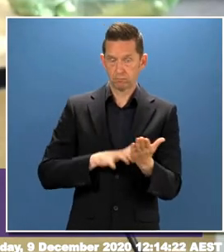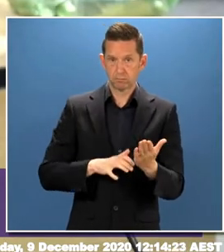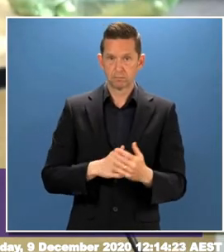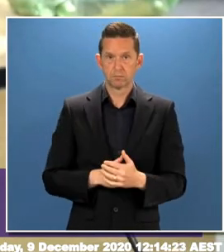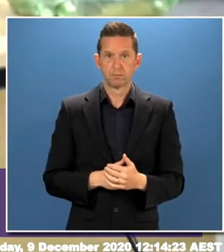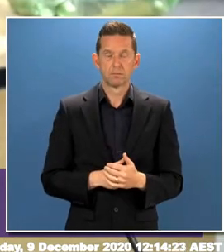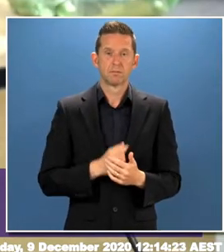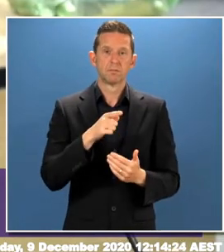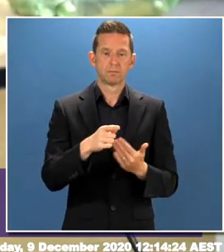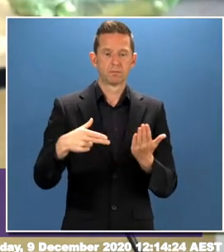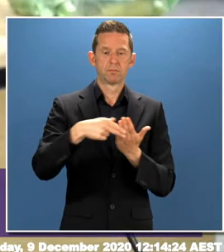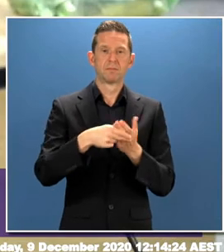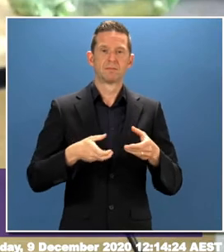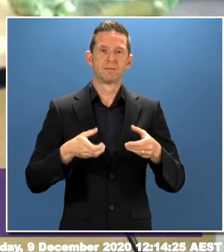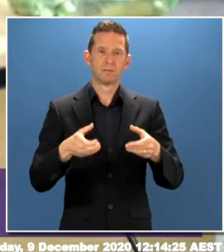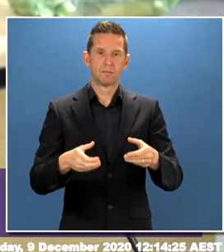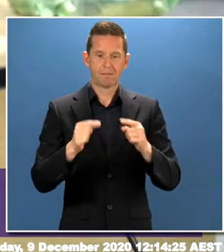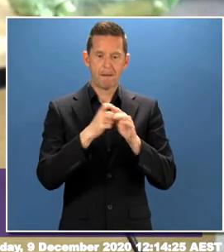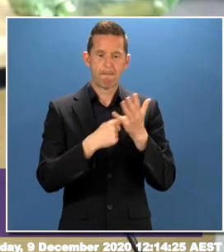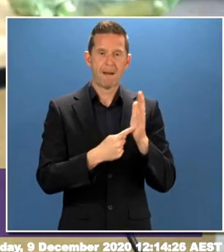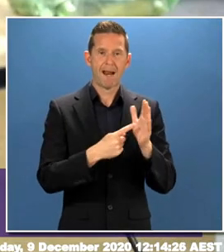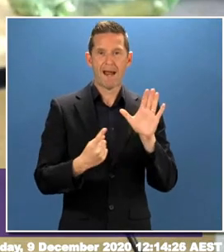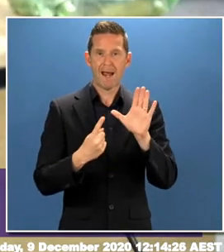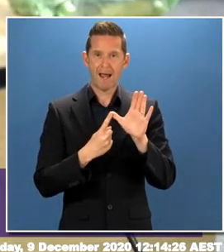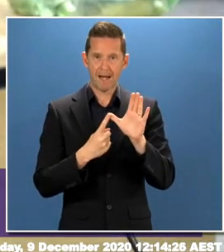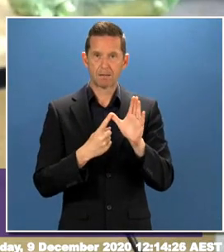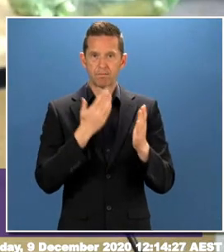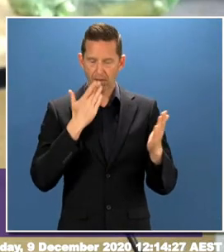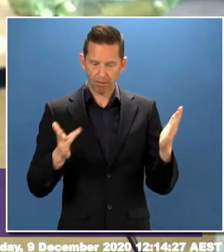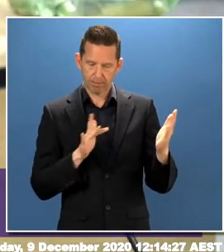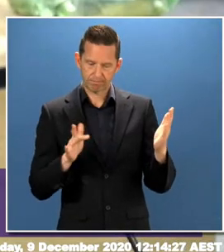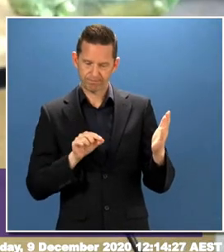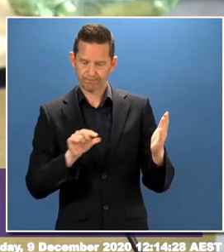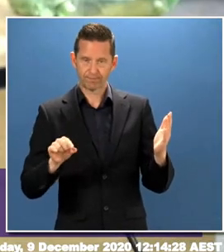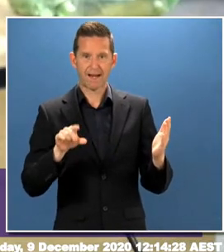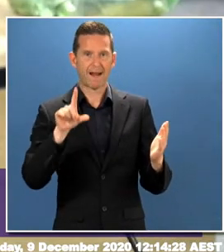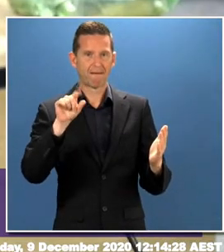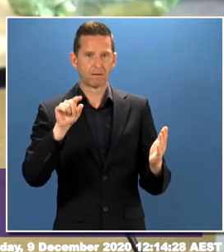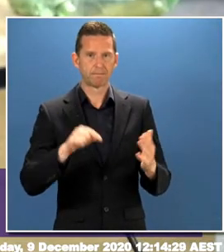which is included in the tender bundle part A at tab 11. And I ask, please, that that document